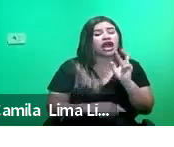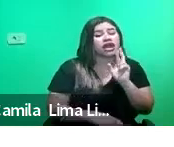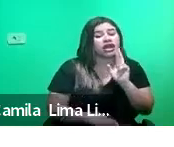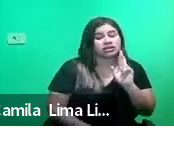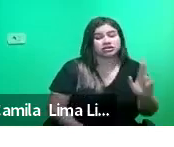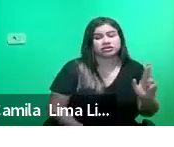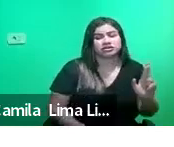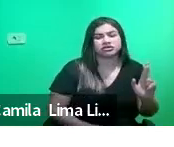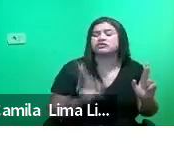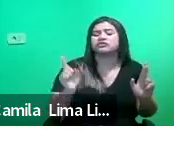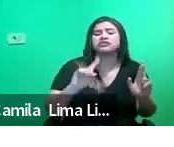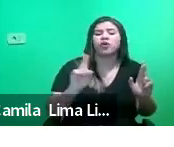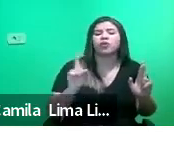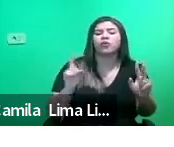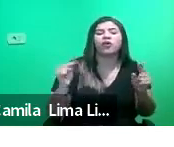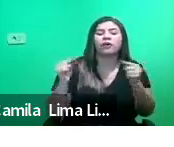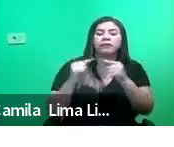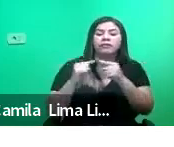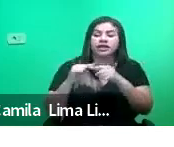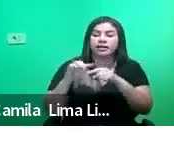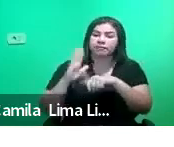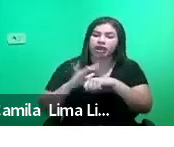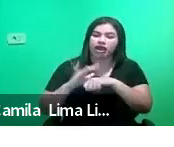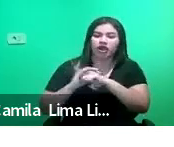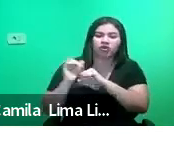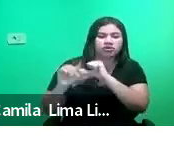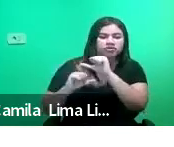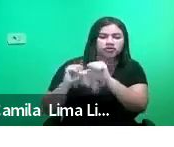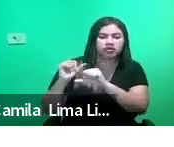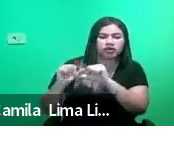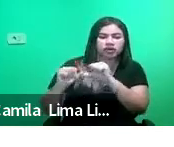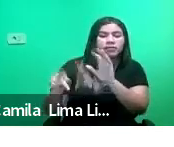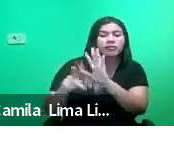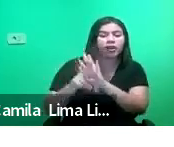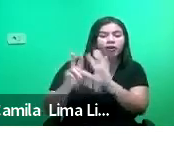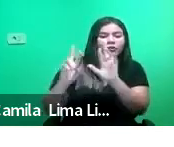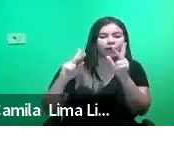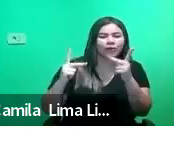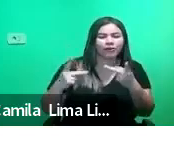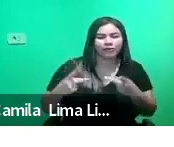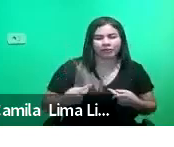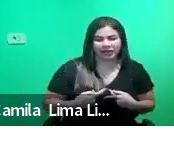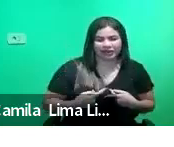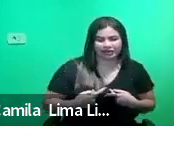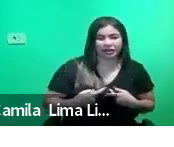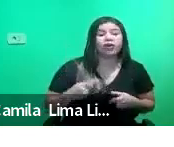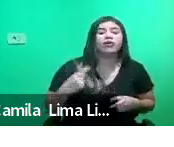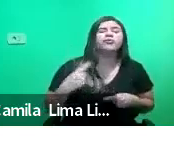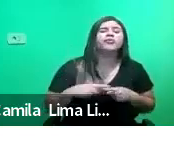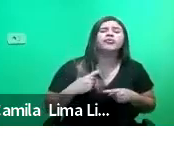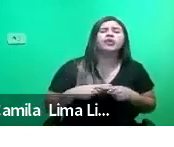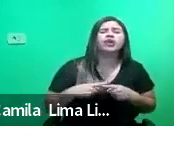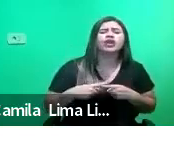transformative practice. humans humans are a self humans are a self-creating species producing. So , producing their actual